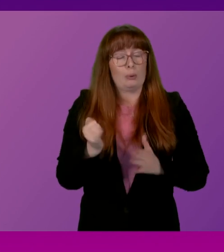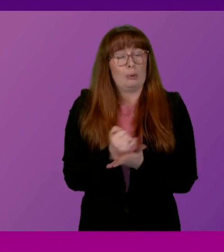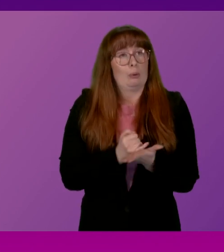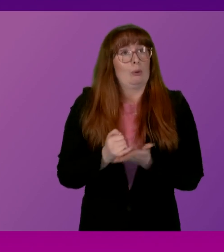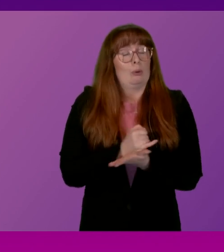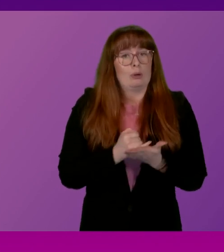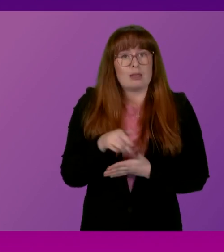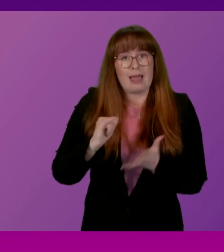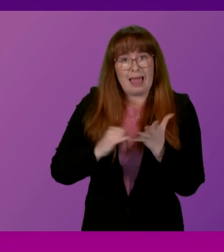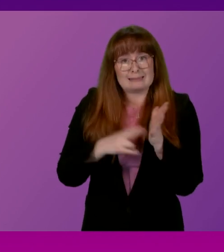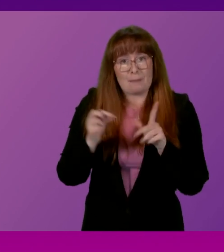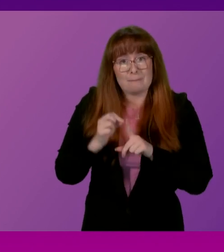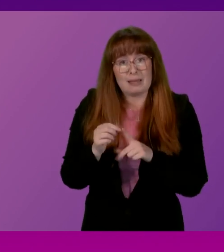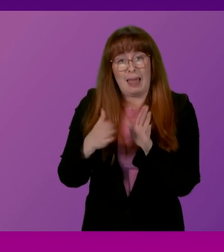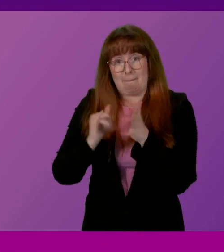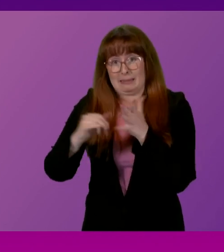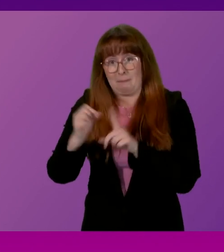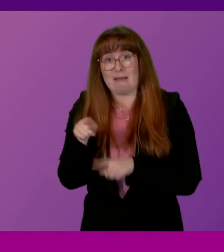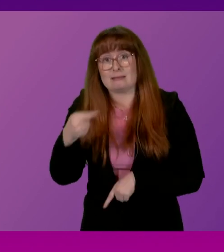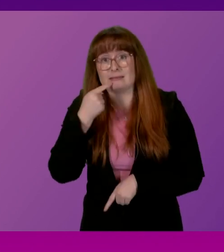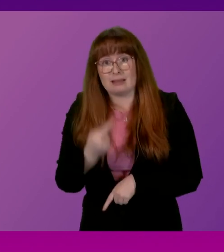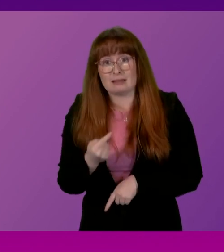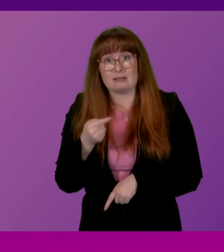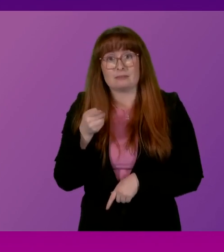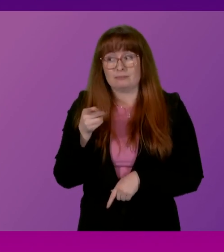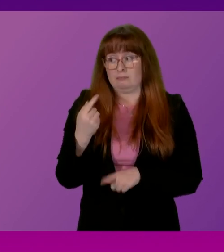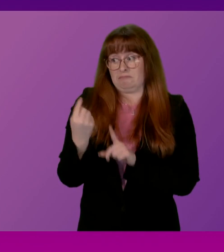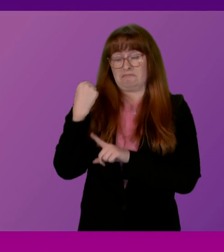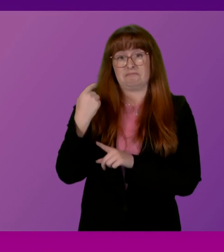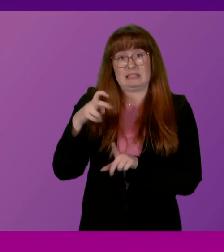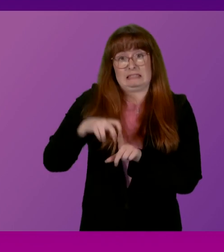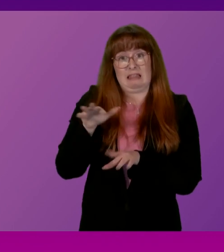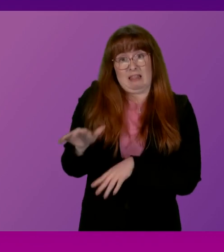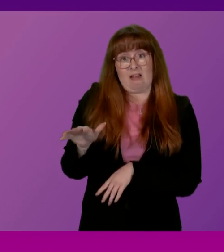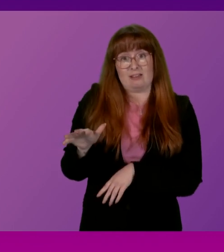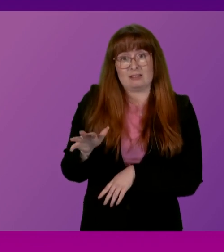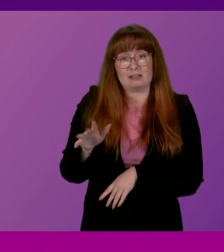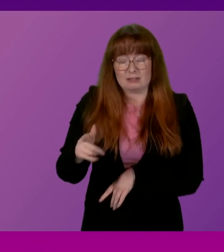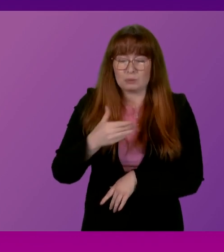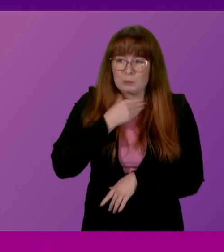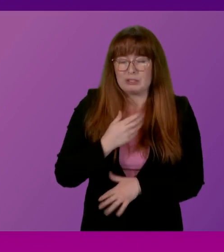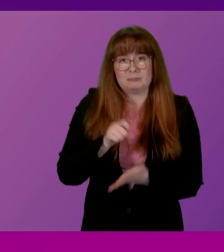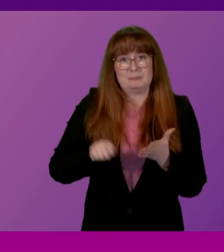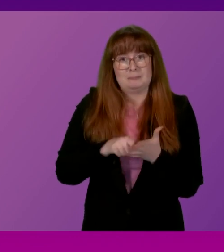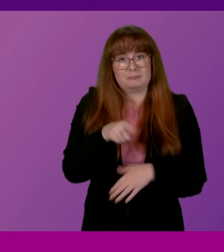Those were the words of the SNP member whom some members sitting behind the First Minister wish they had elected as their leader.